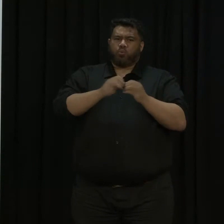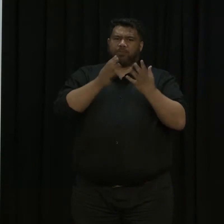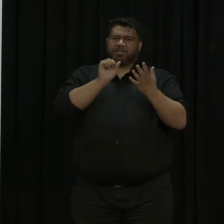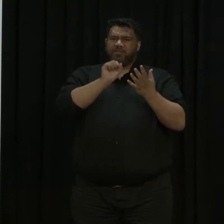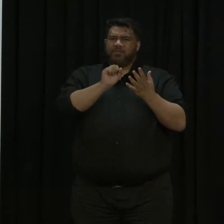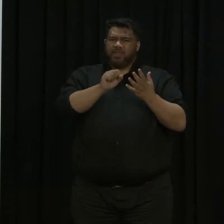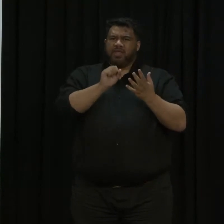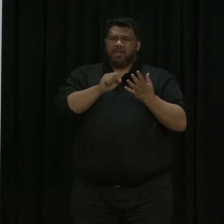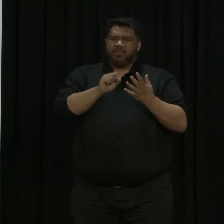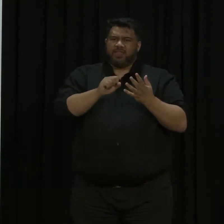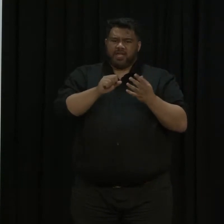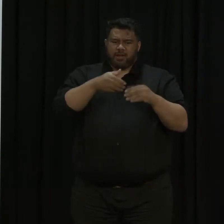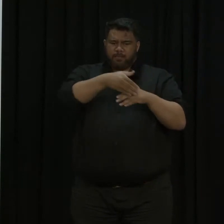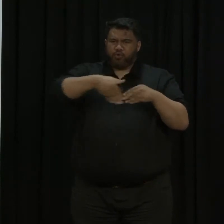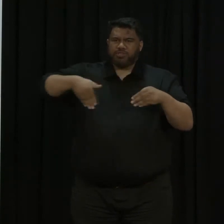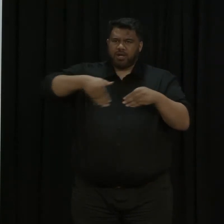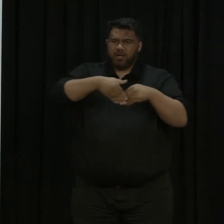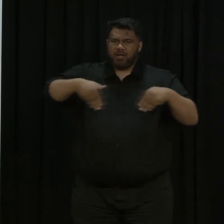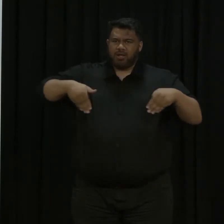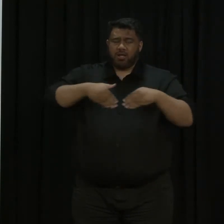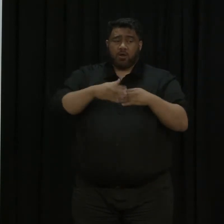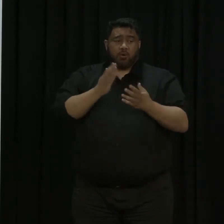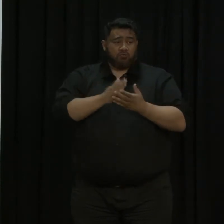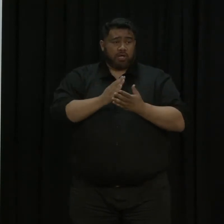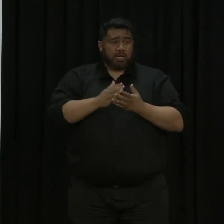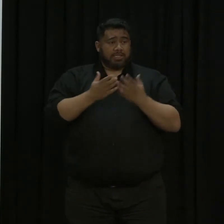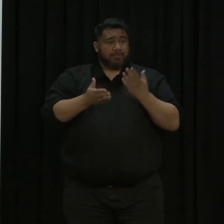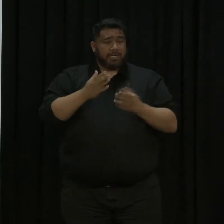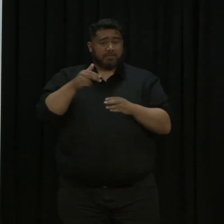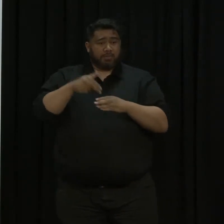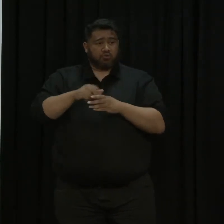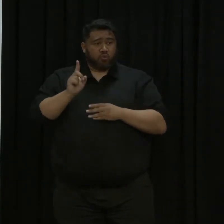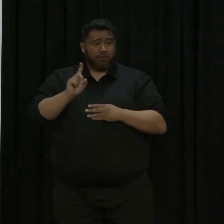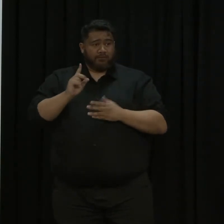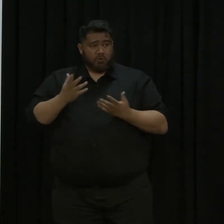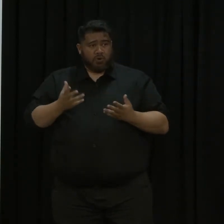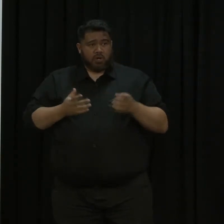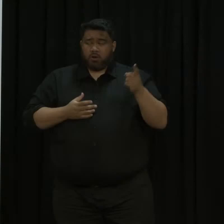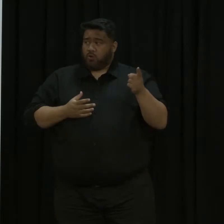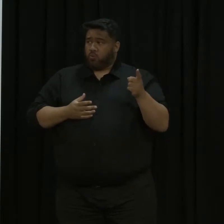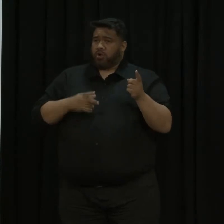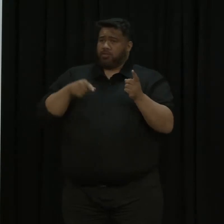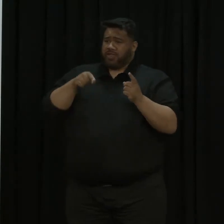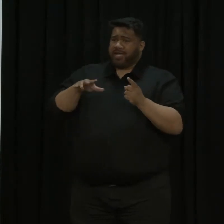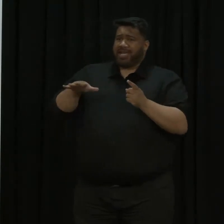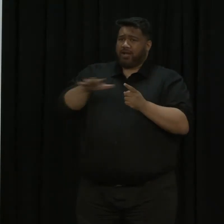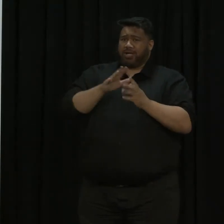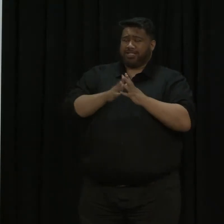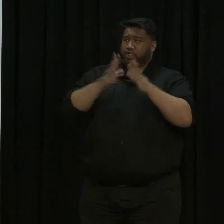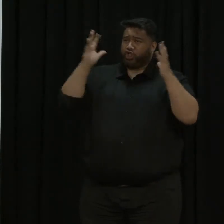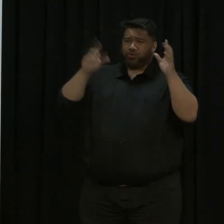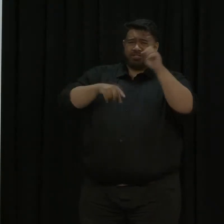Isn't more practical to do it where it says on the website? Part of it will depend on